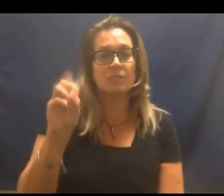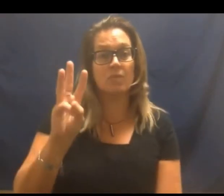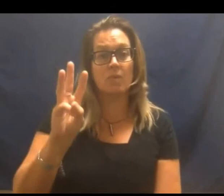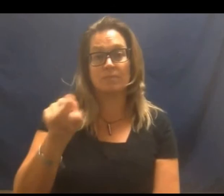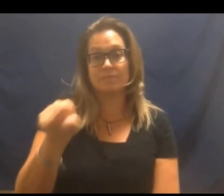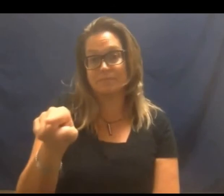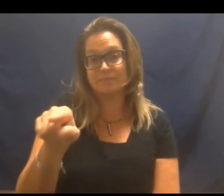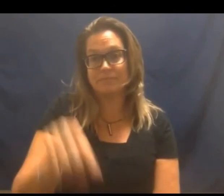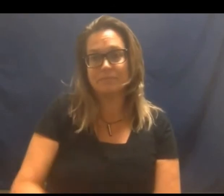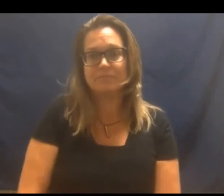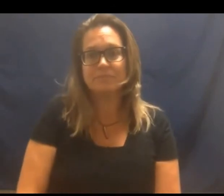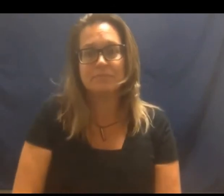Now moving